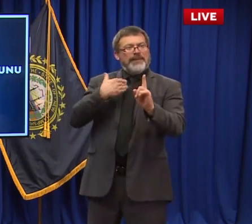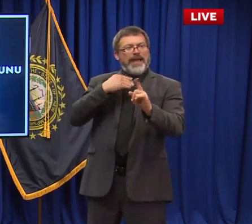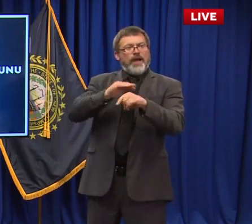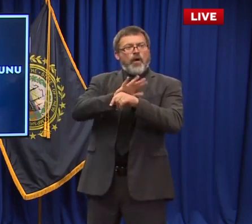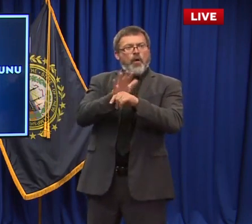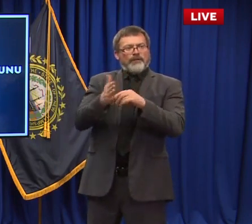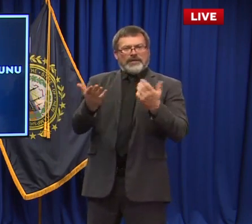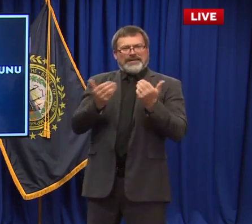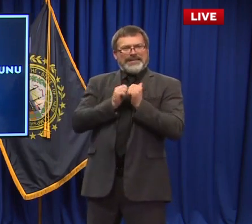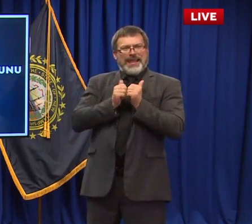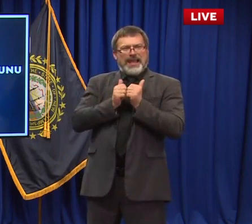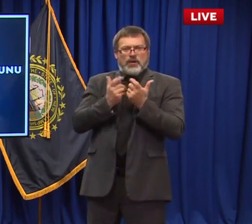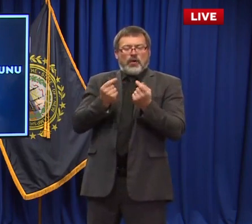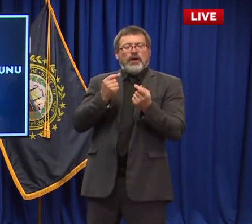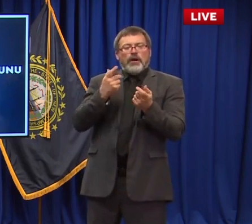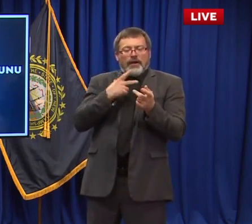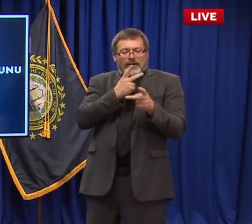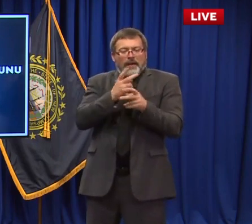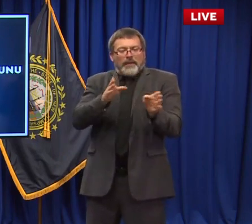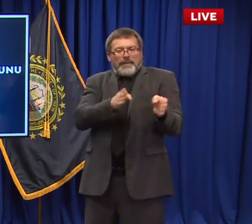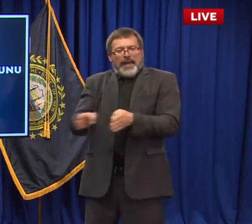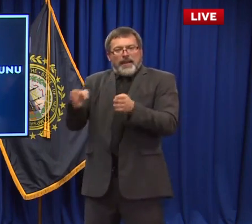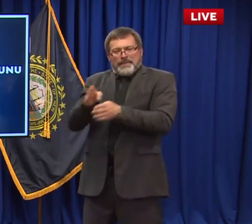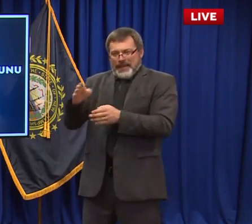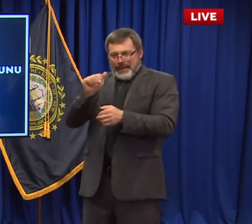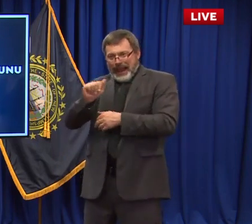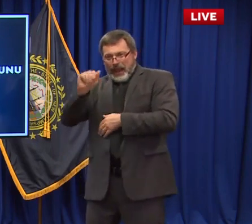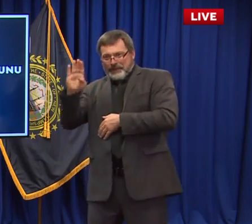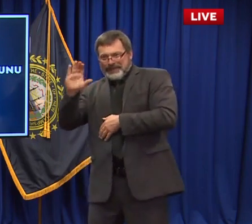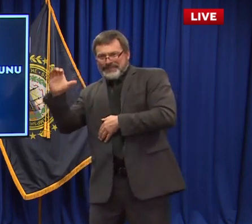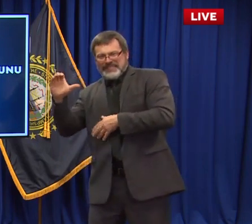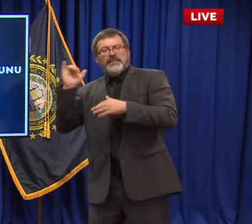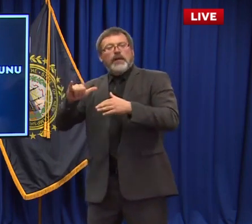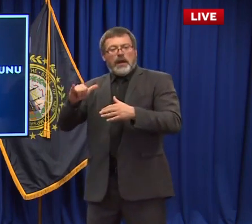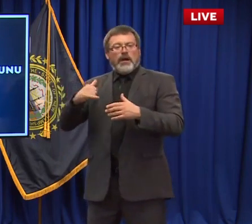HOW YOU HANDLE KIDS AT THEIR COVID-POSITIVE. THIS WAS ALL TAKEN UNDER CONSIDERATION.